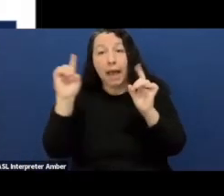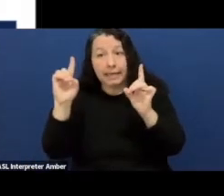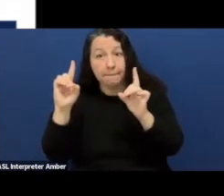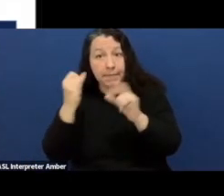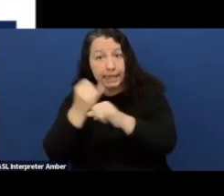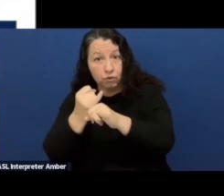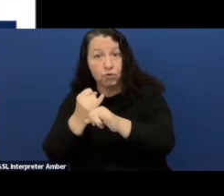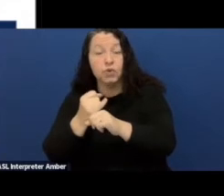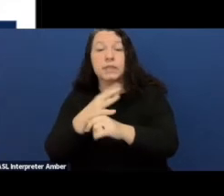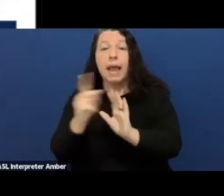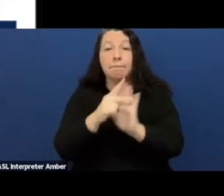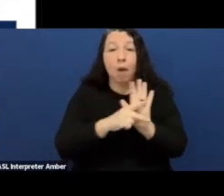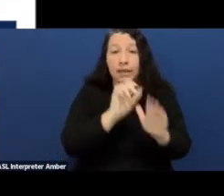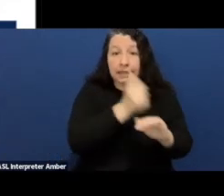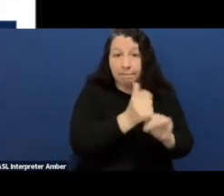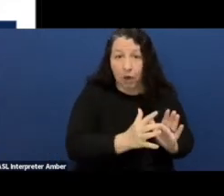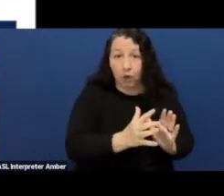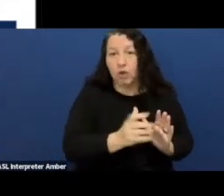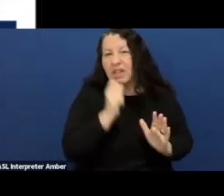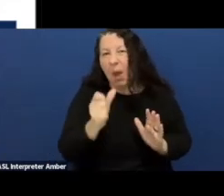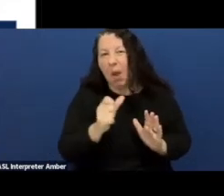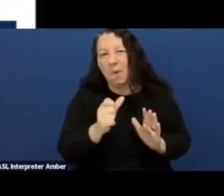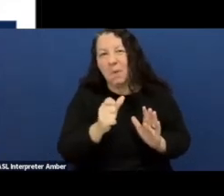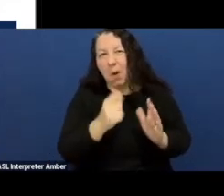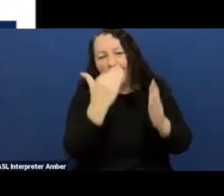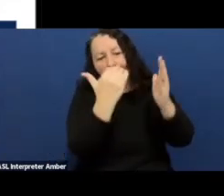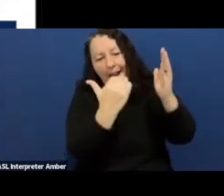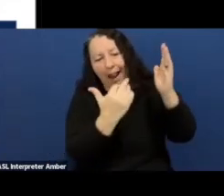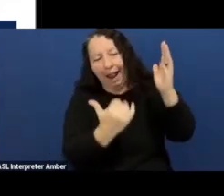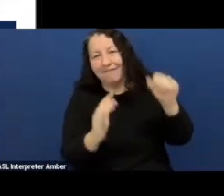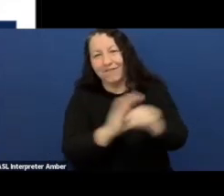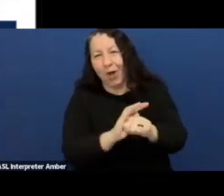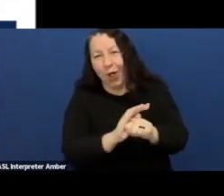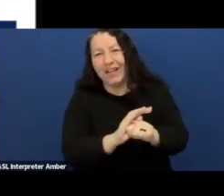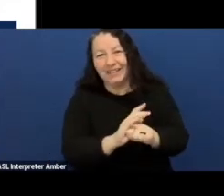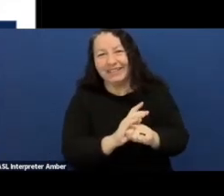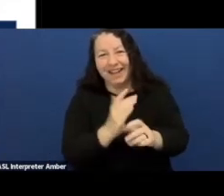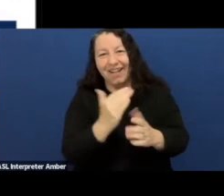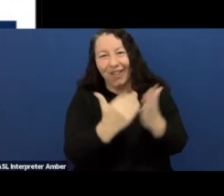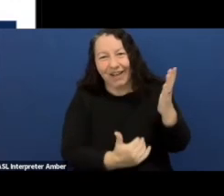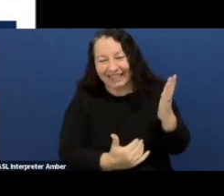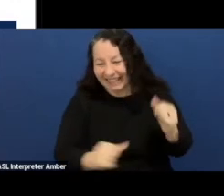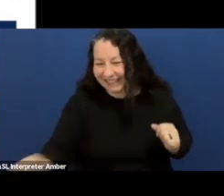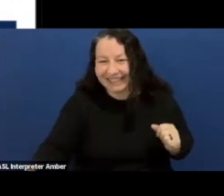both collaborations with academic institutions as well as policymakers. I won't go through